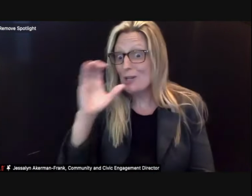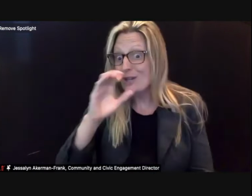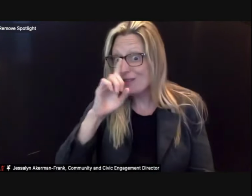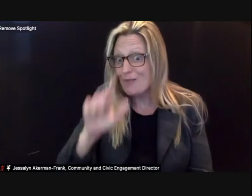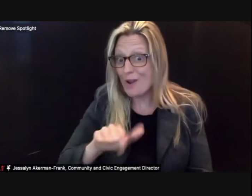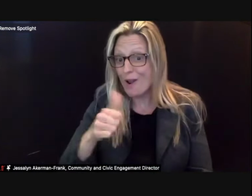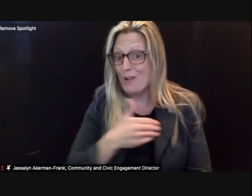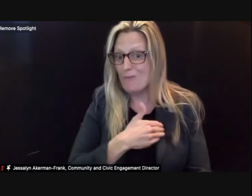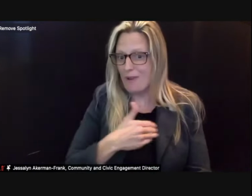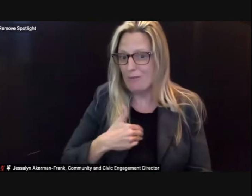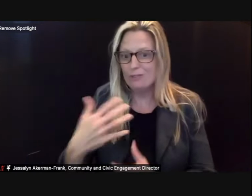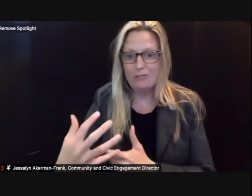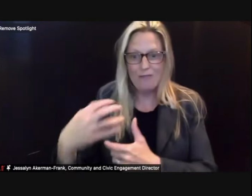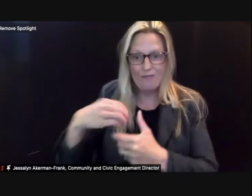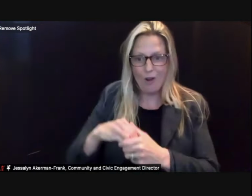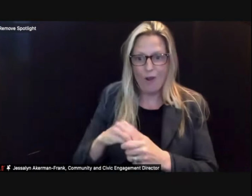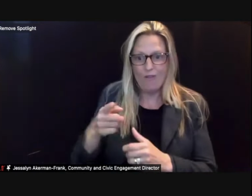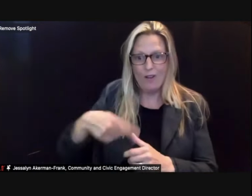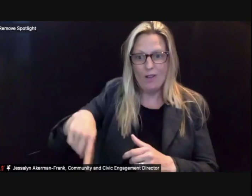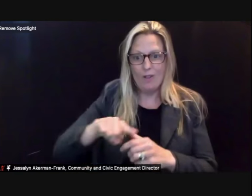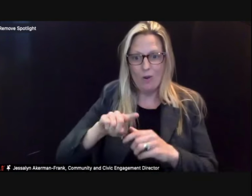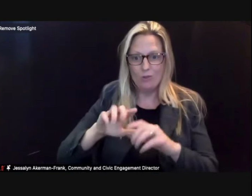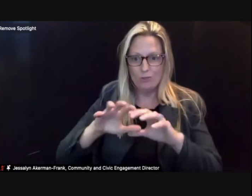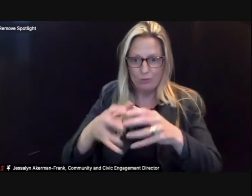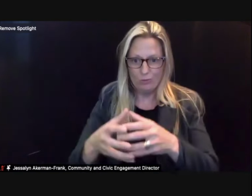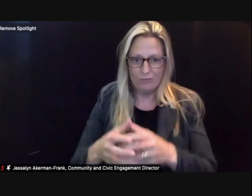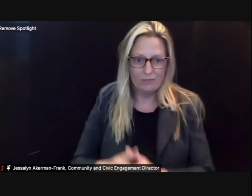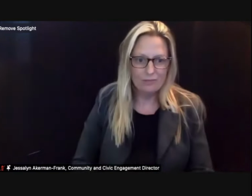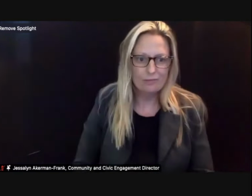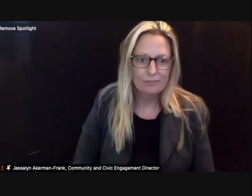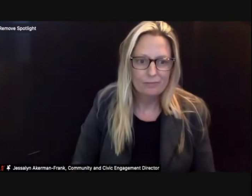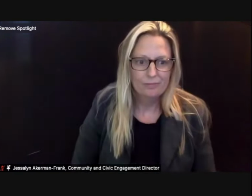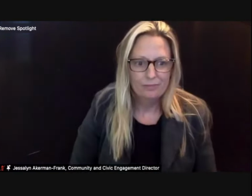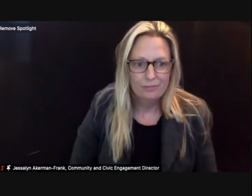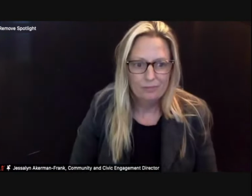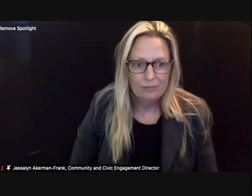We are still searching for members to be involved in these groups.